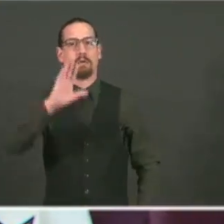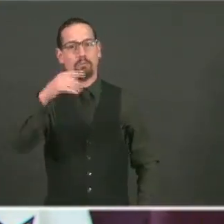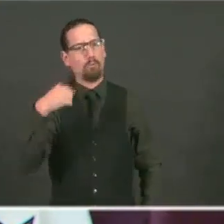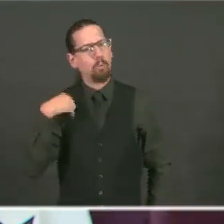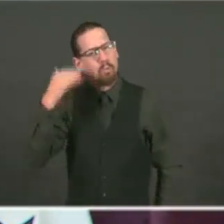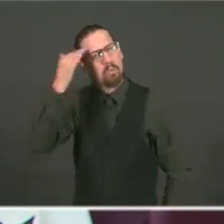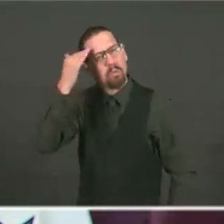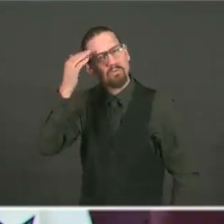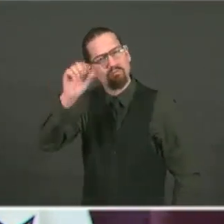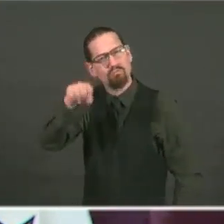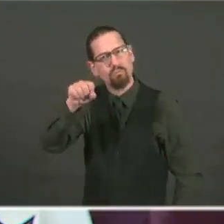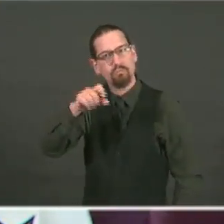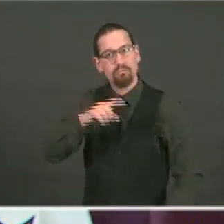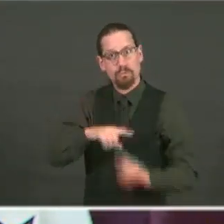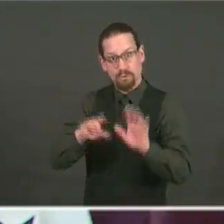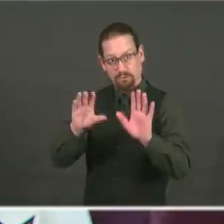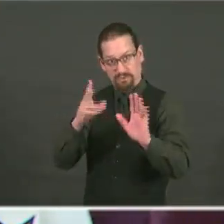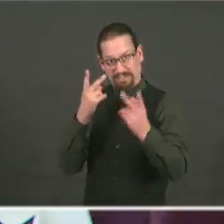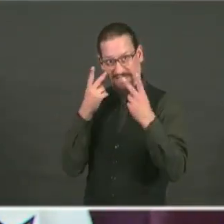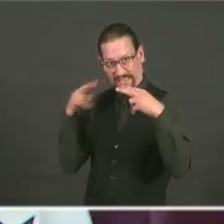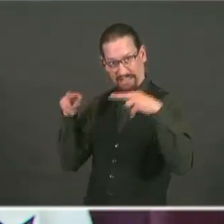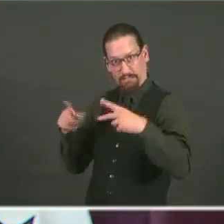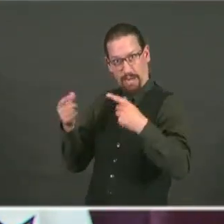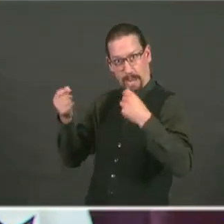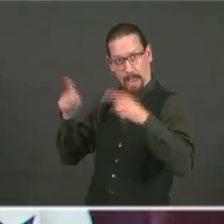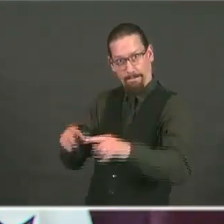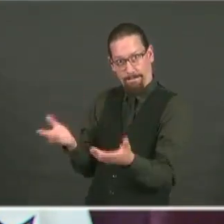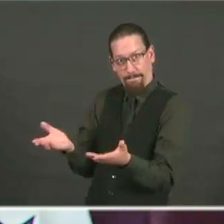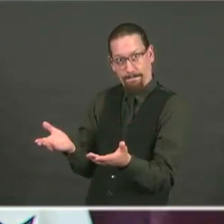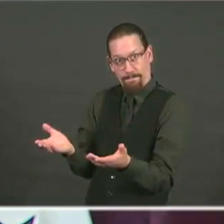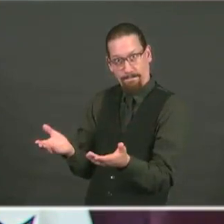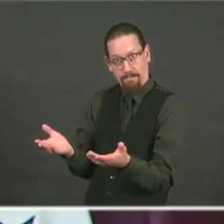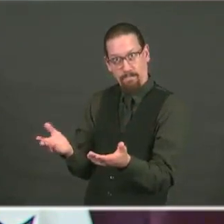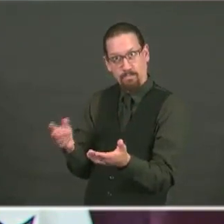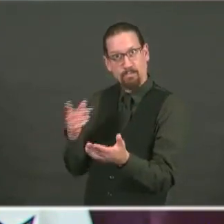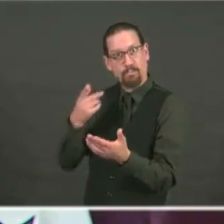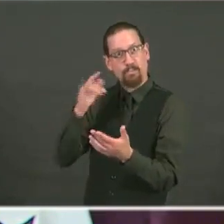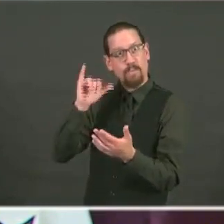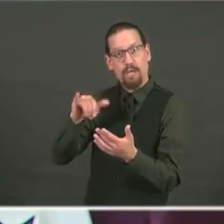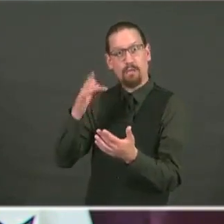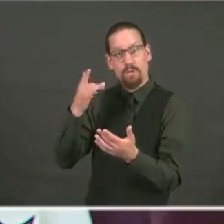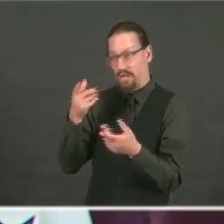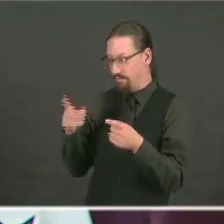THE OTHER REASON I AM SHARING THIS IS LET IT BE A REMINDER TO